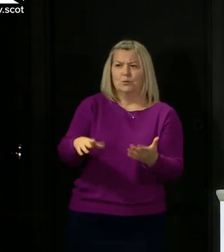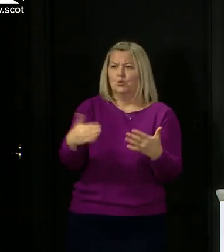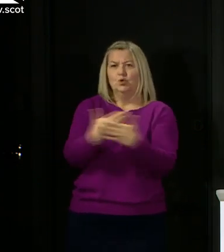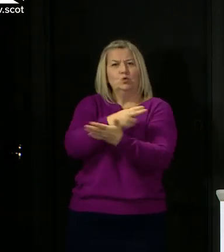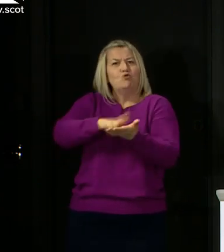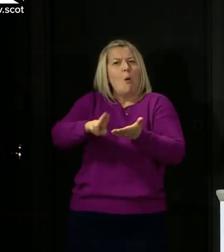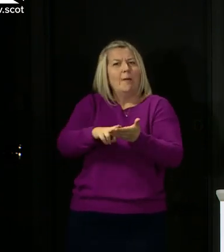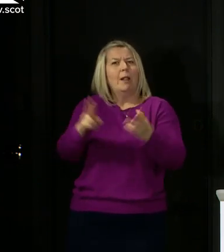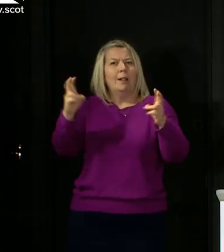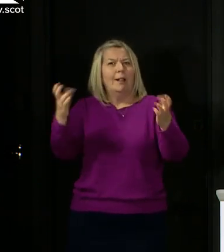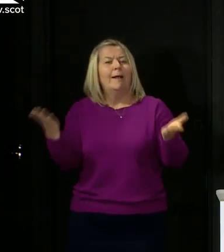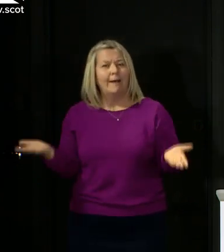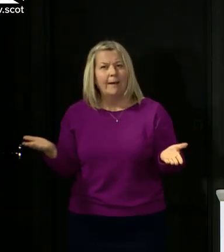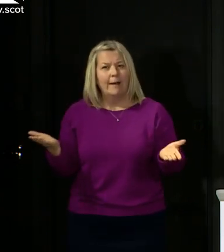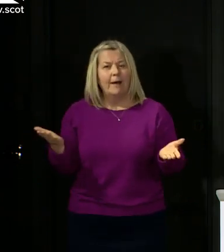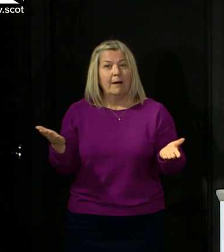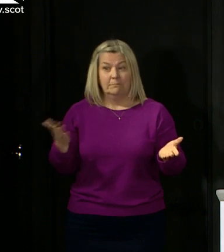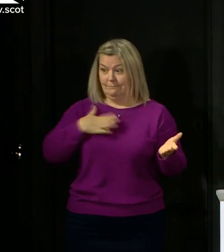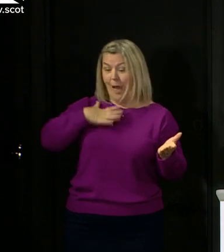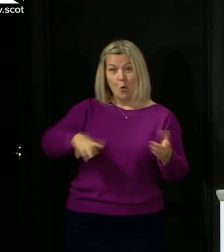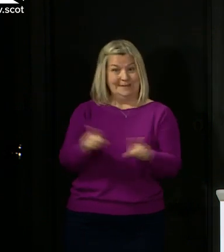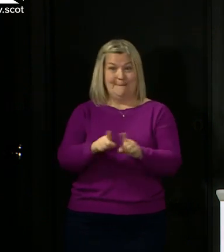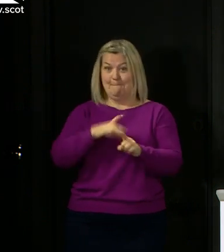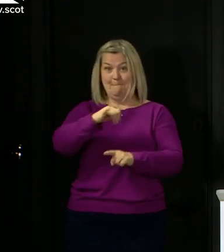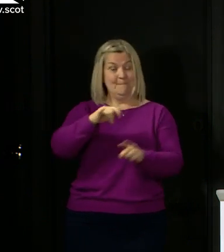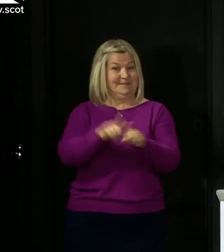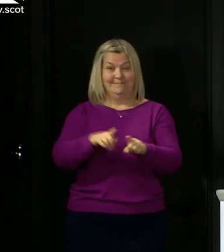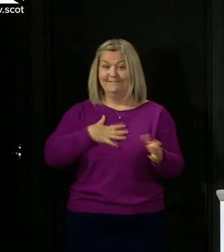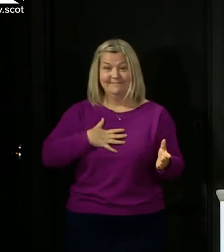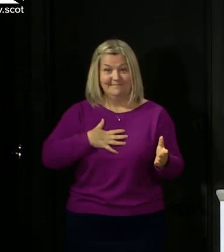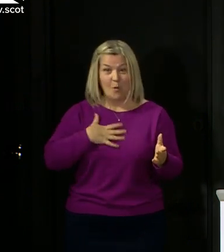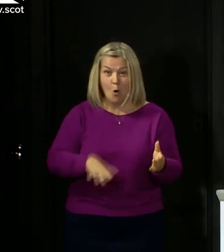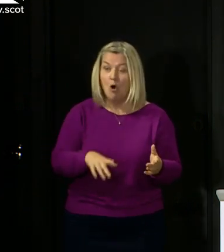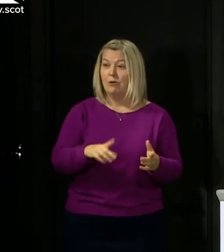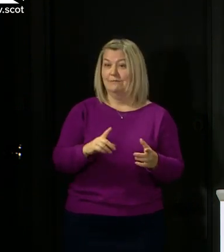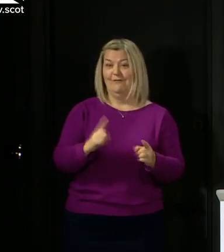Please know that I want all of that too - I want that as your First Minister.